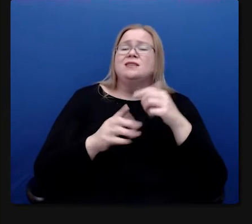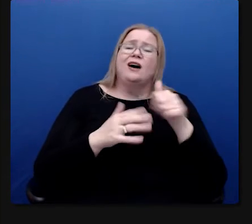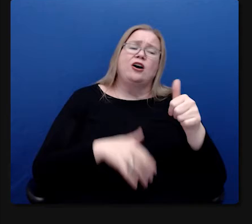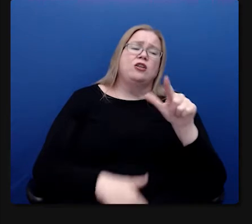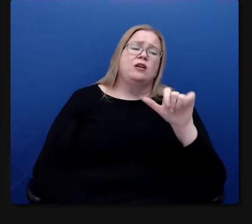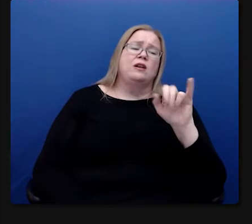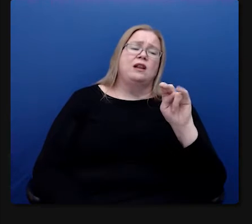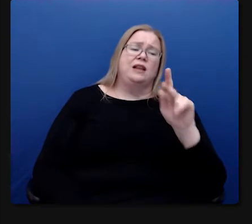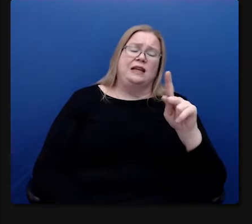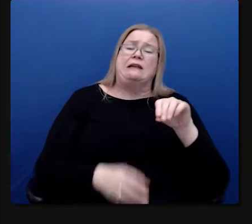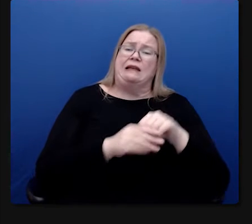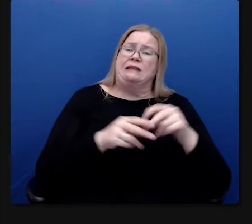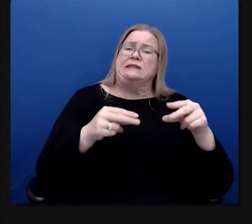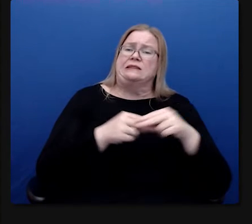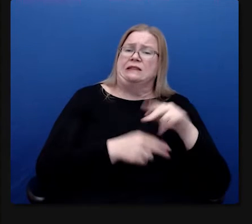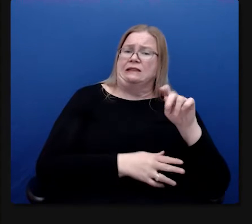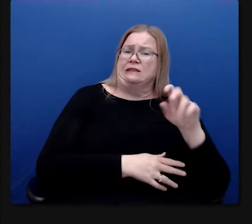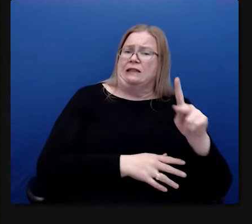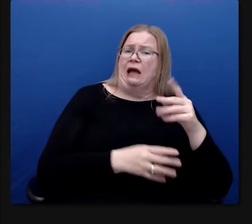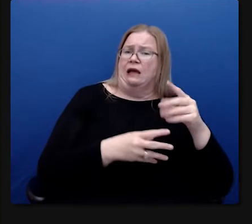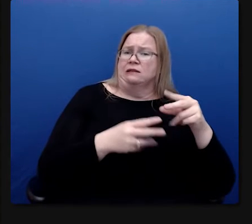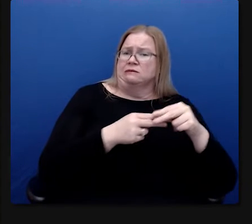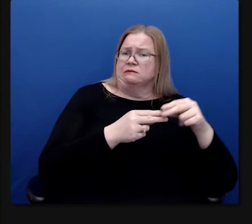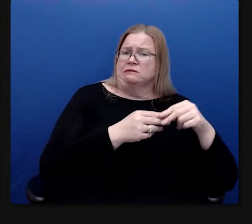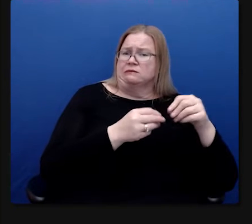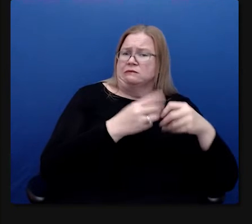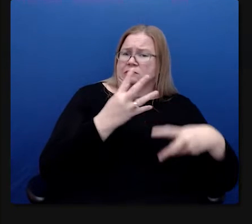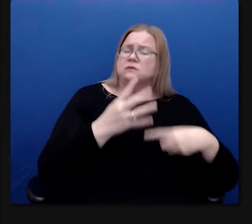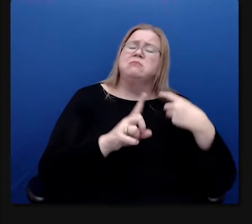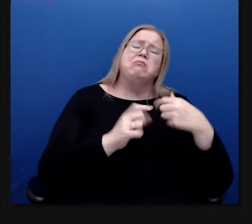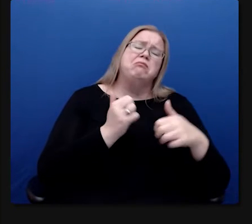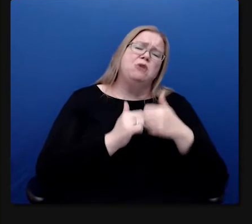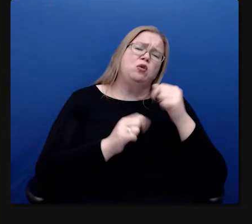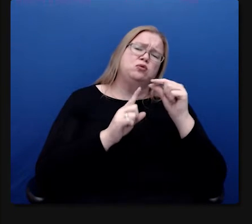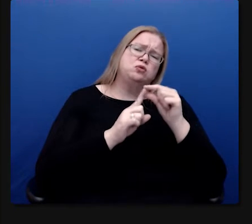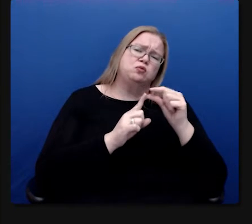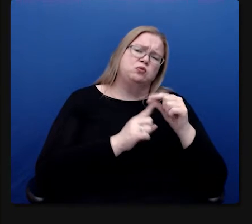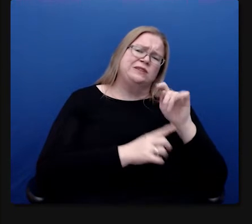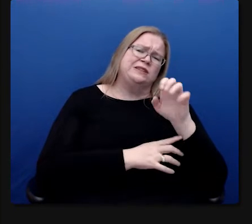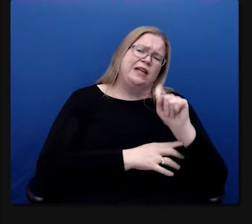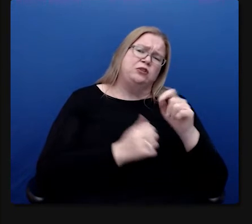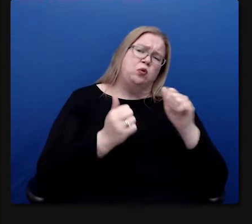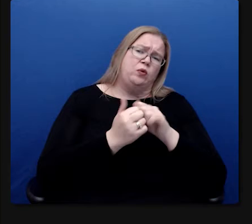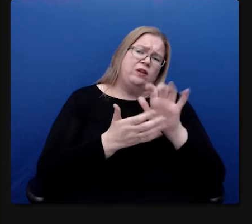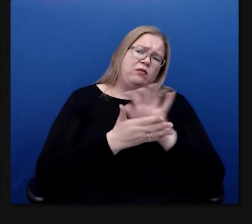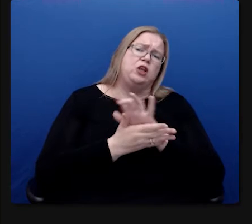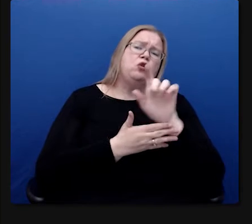at the end of this slide deck and in most of the text that accompanies this video should also include links